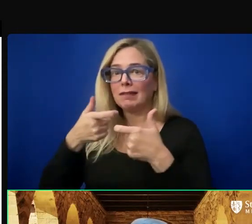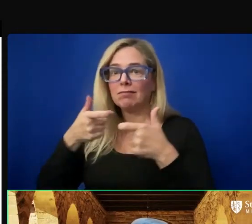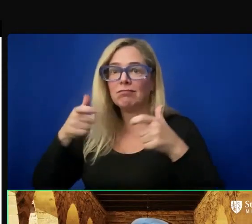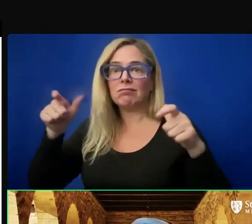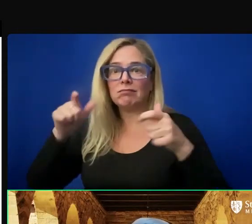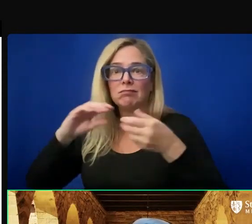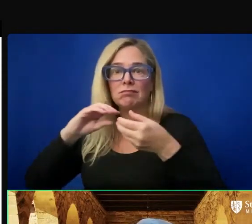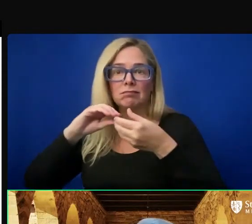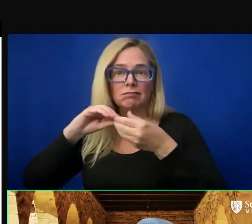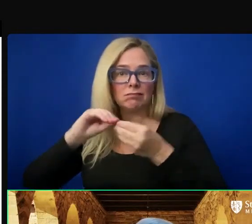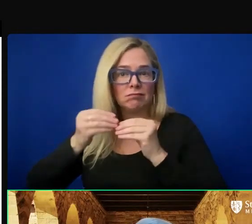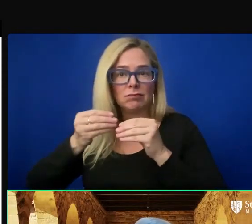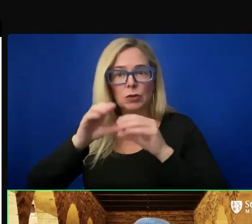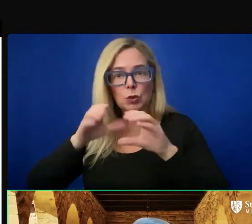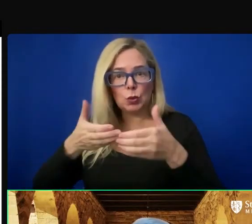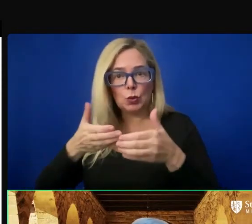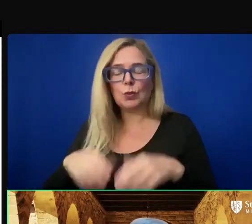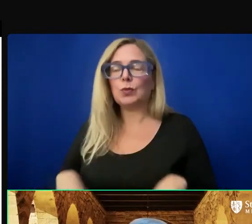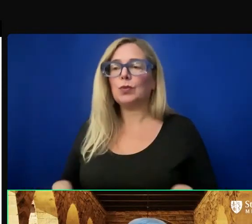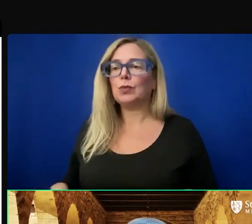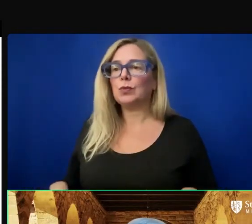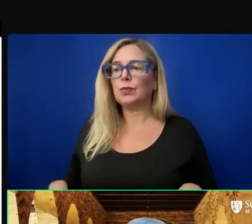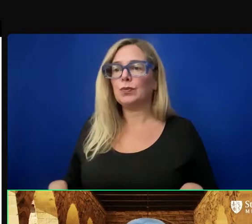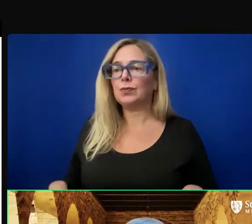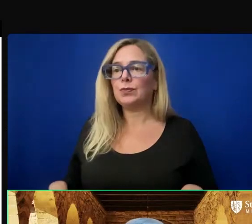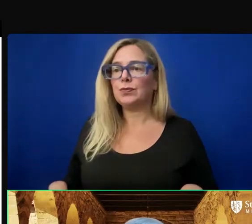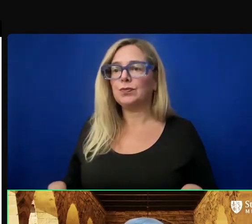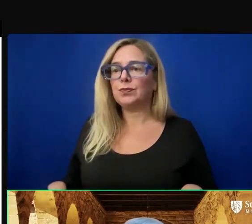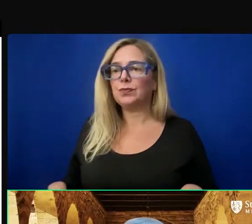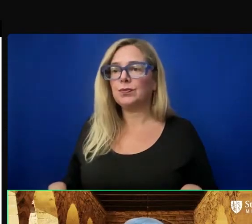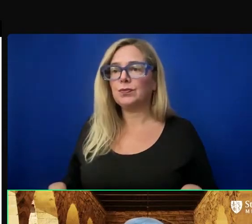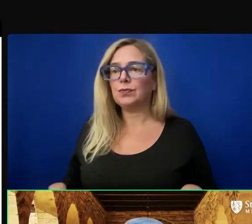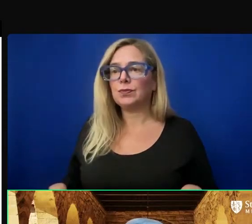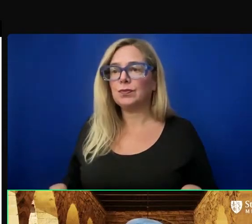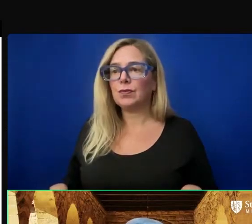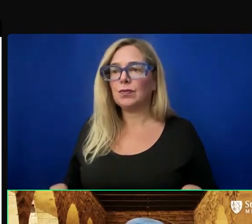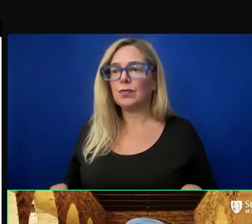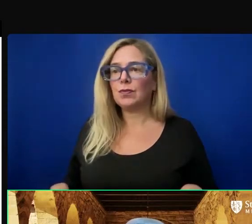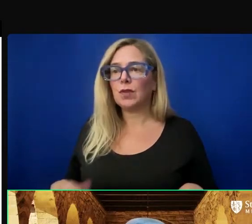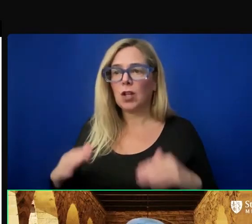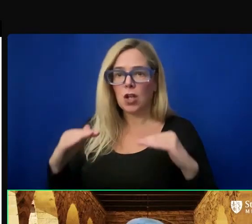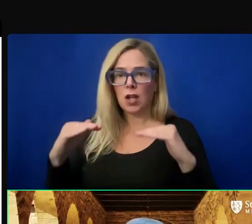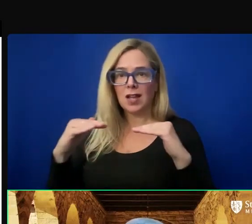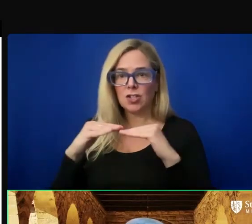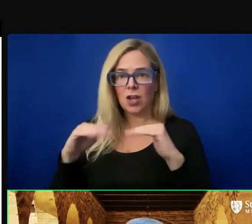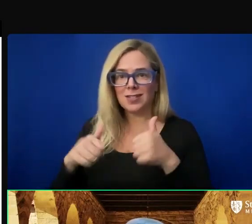the last quote on the screen and read the fact that justice challenges whose safety